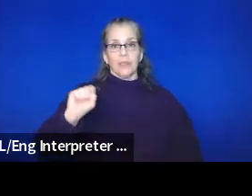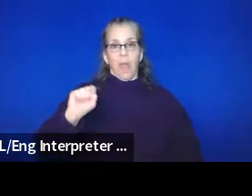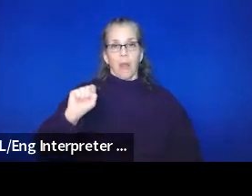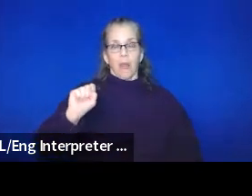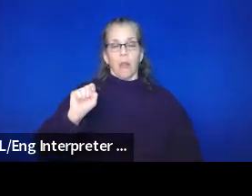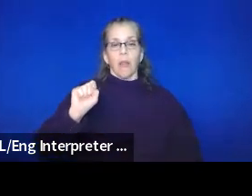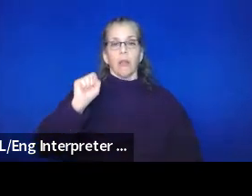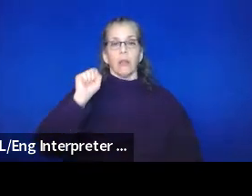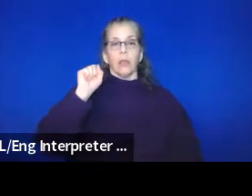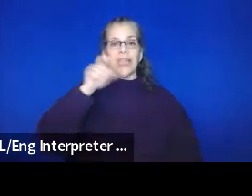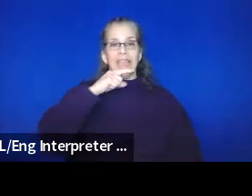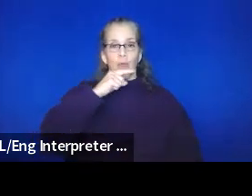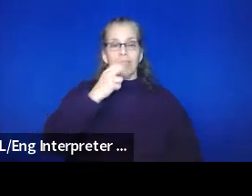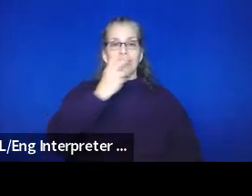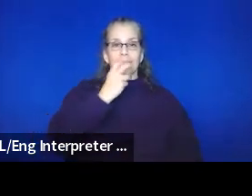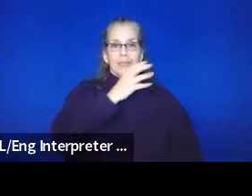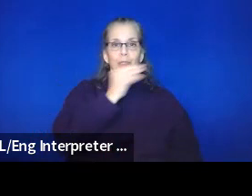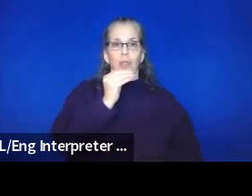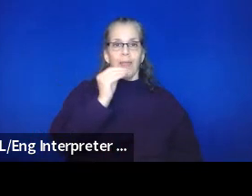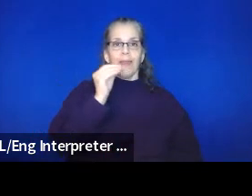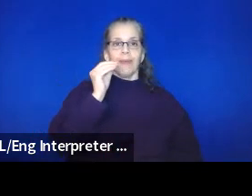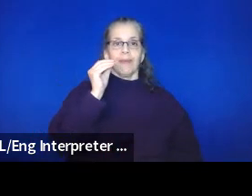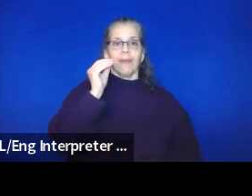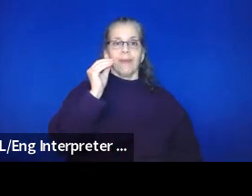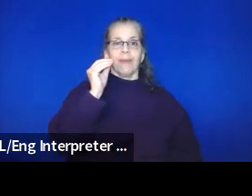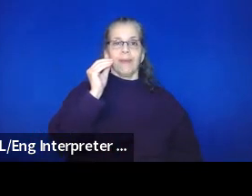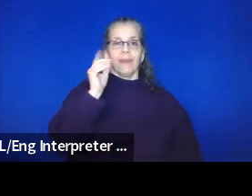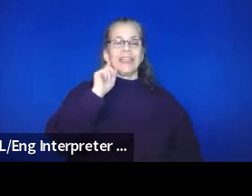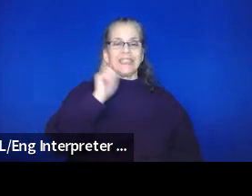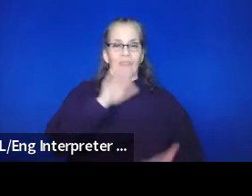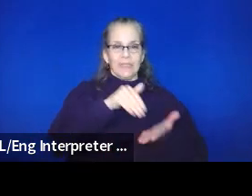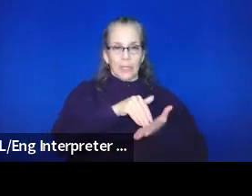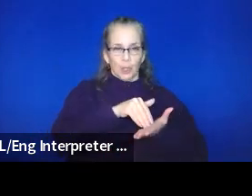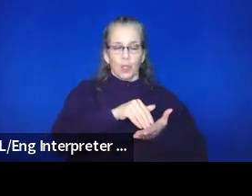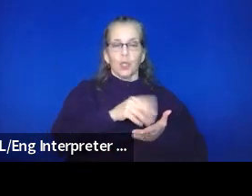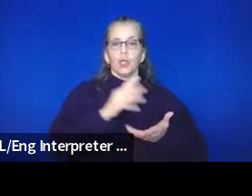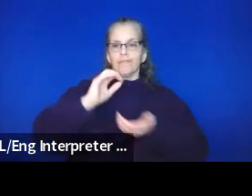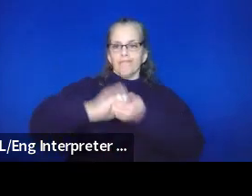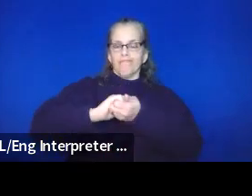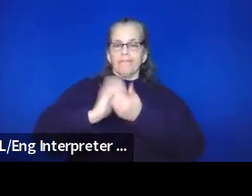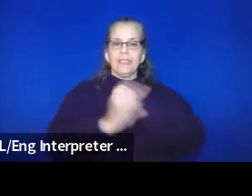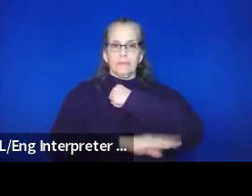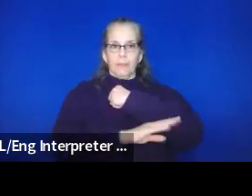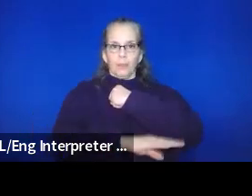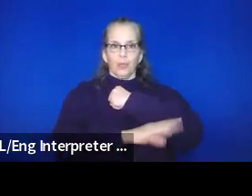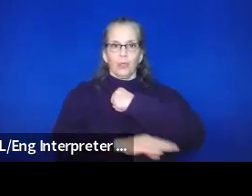Center, I'm opening up a clinic starting in September, so you will help very much foster